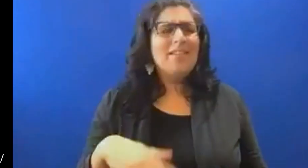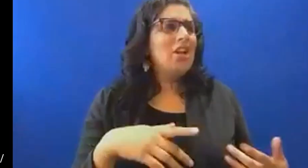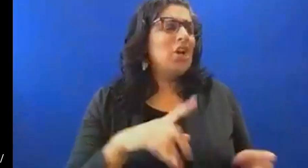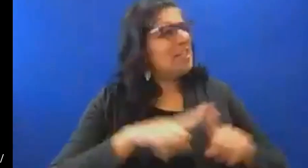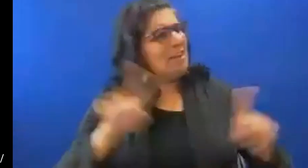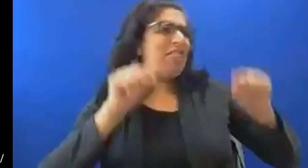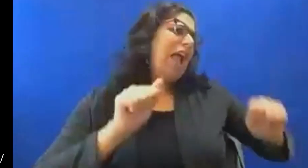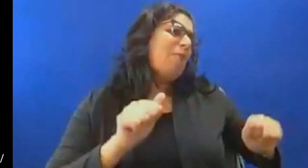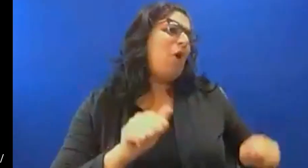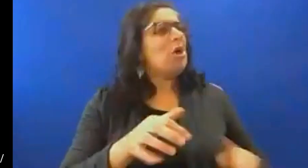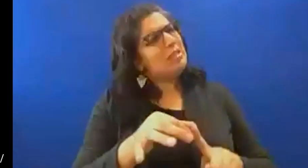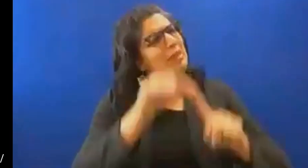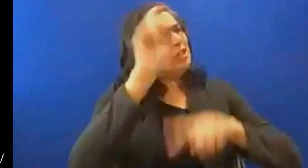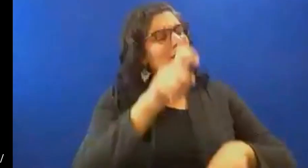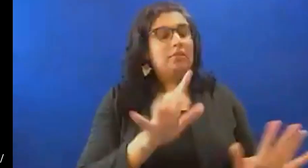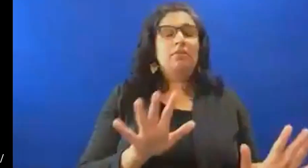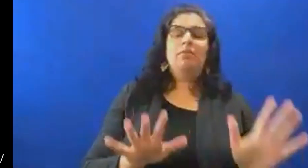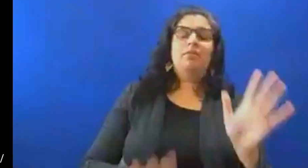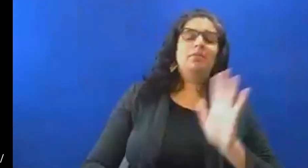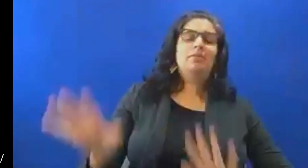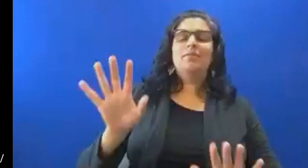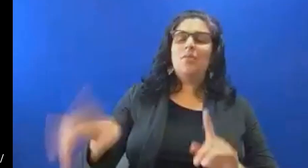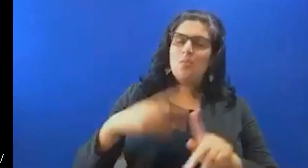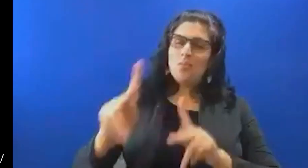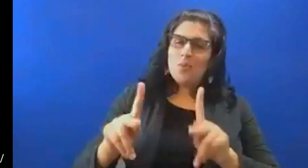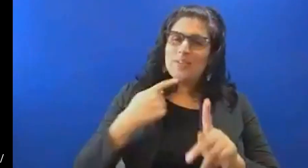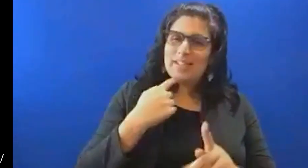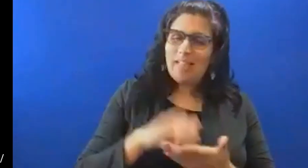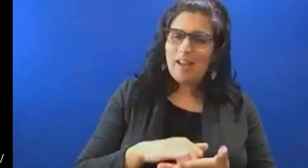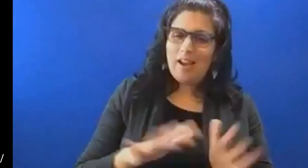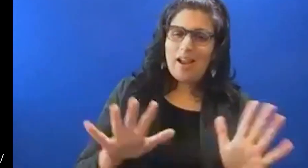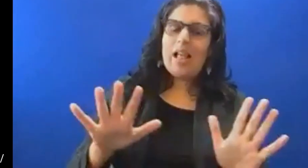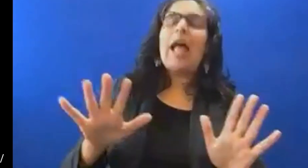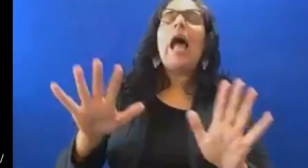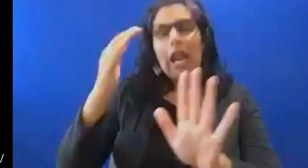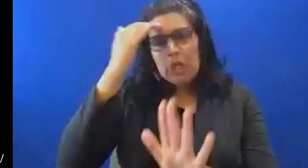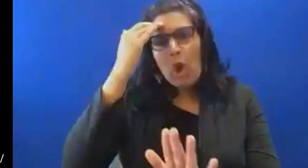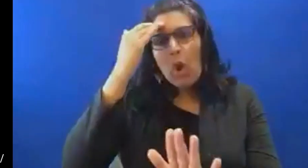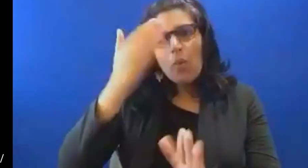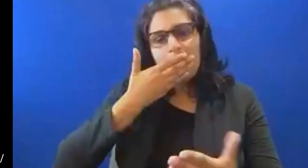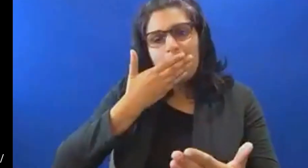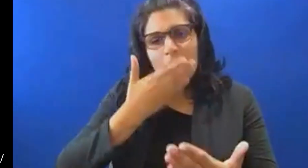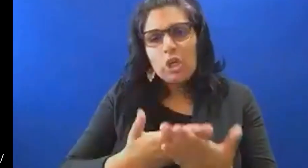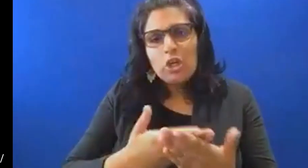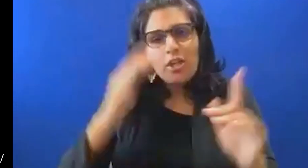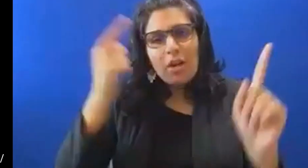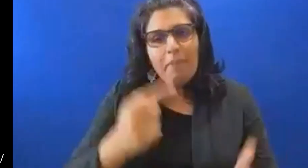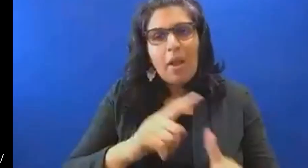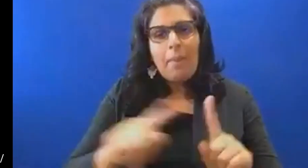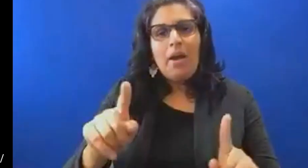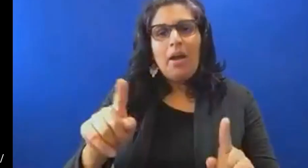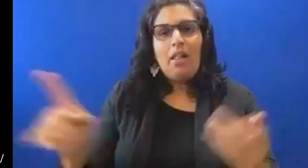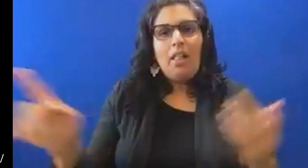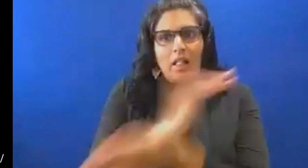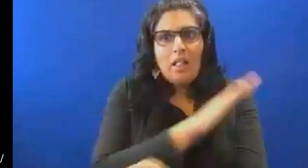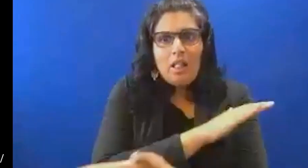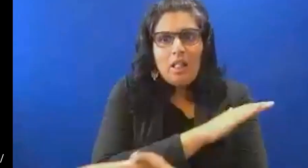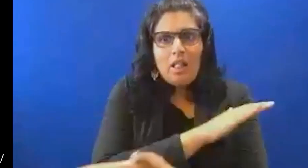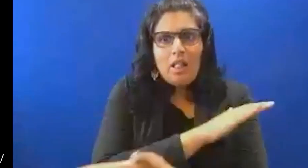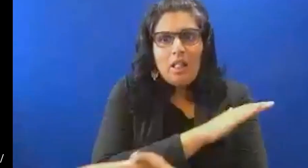I feel when people say that they are well-meaning but also erasing a part of who I am by asking